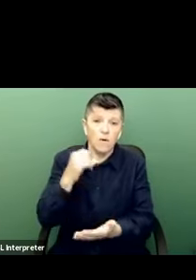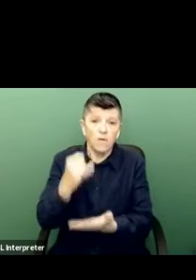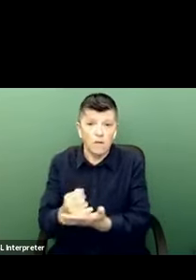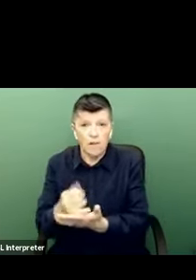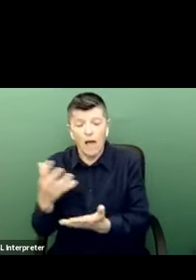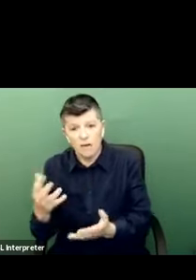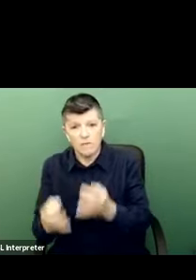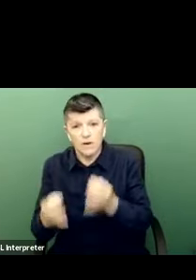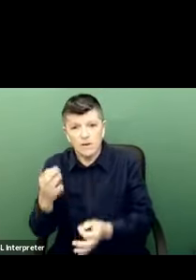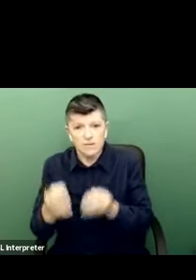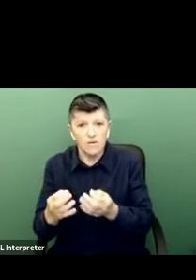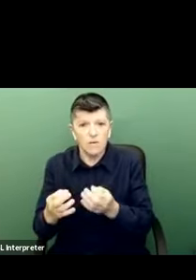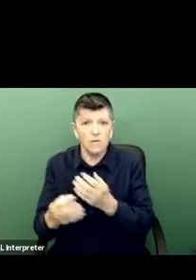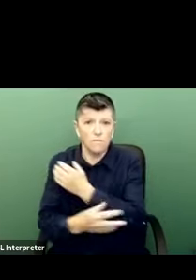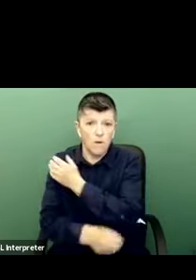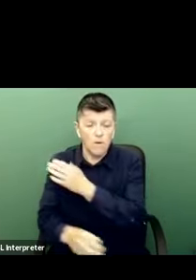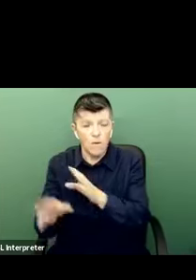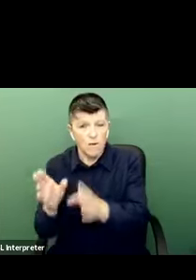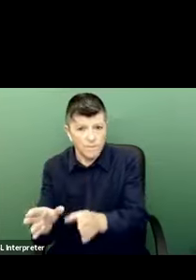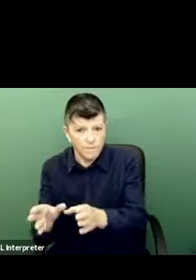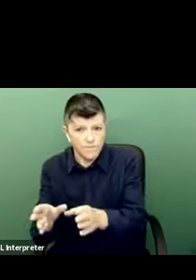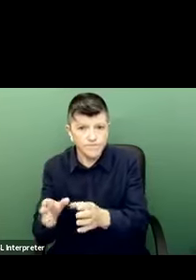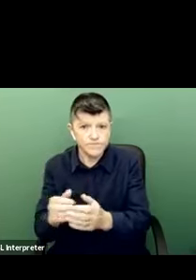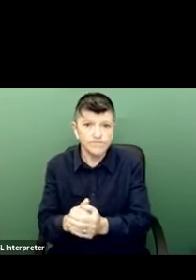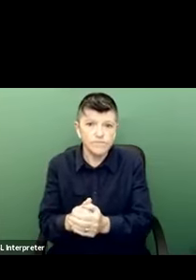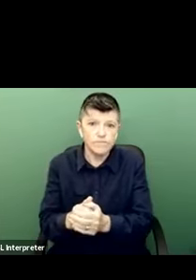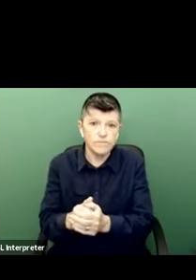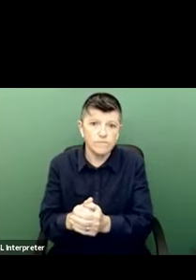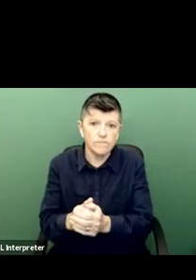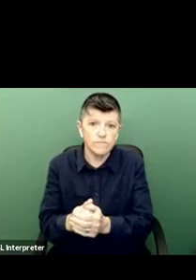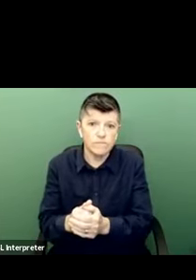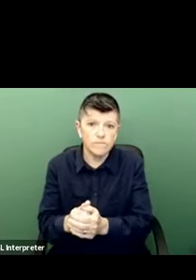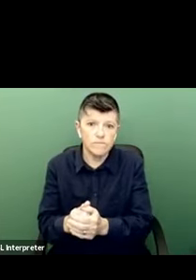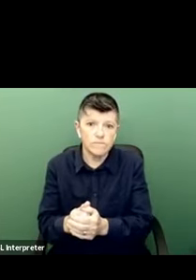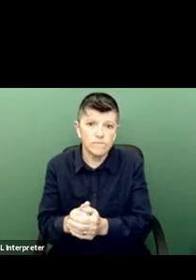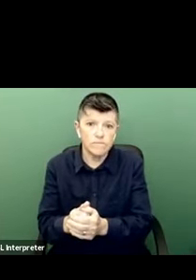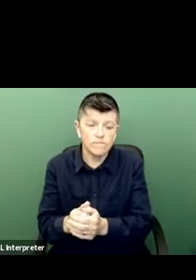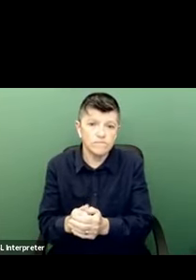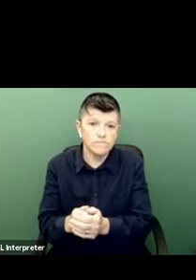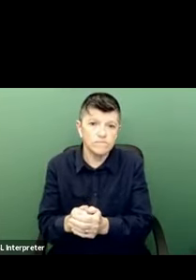no established rules in that country guaranteeing those human